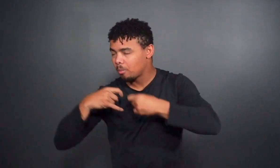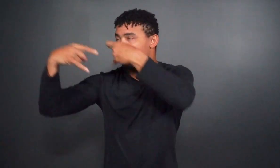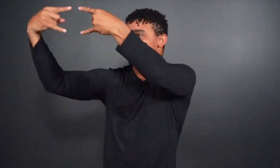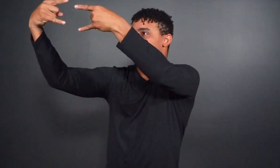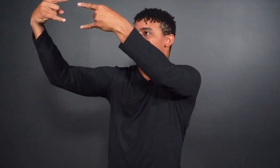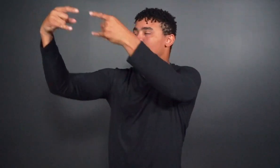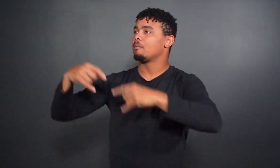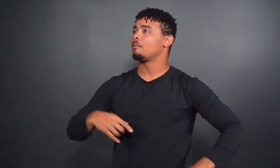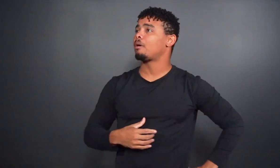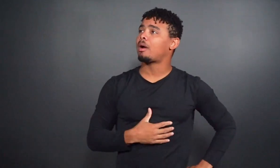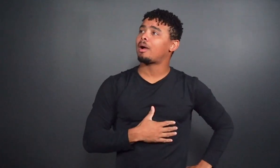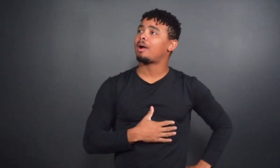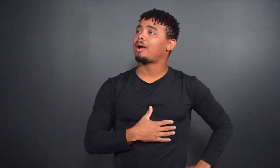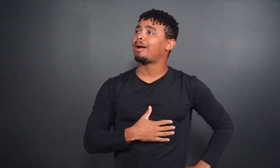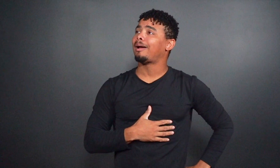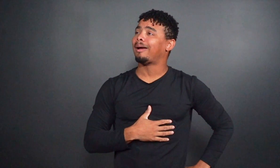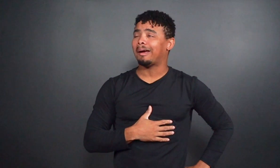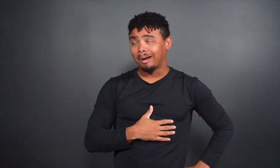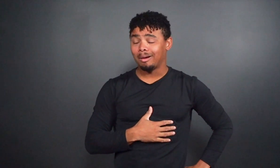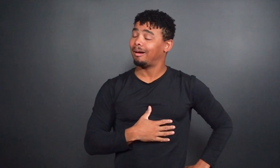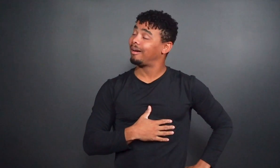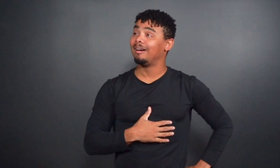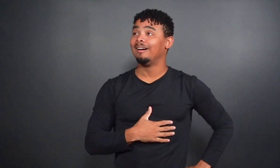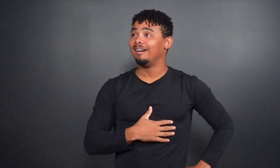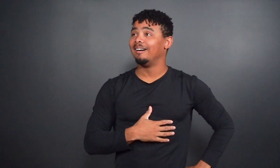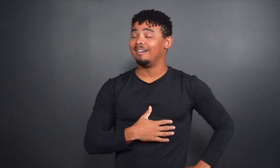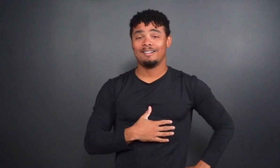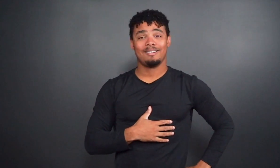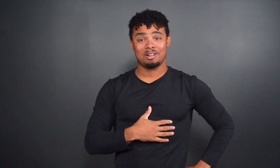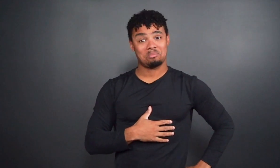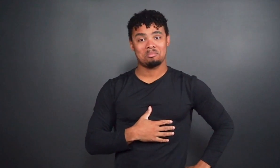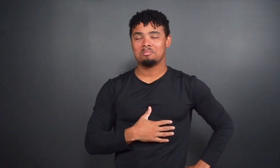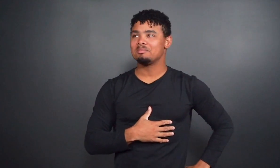the image returns to its place on the menu screen he pauses and reacts